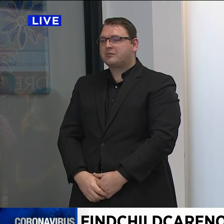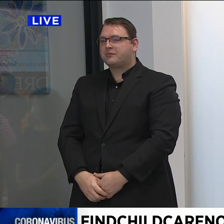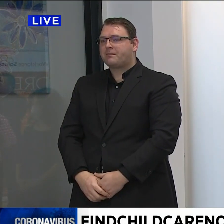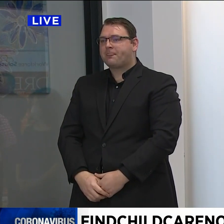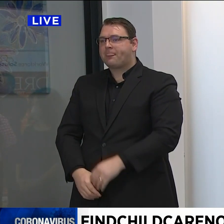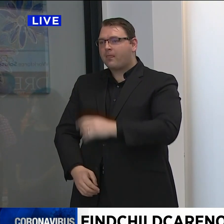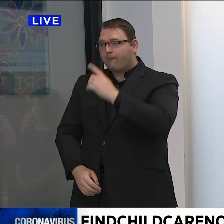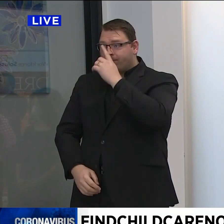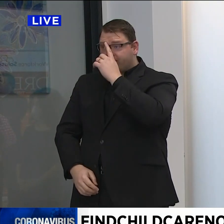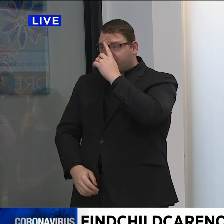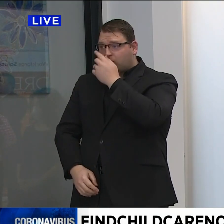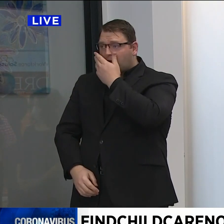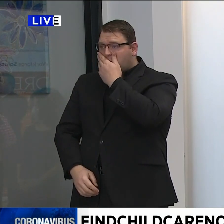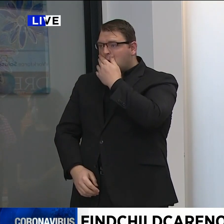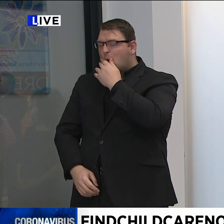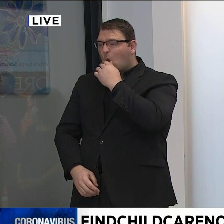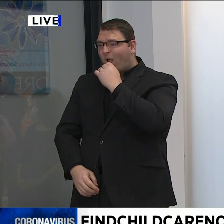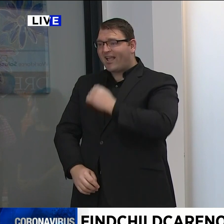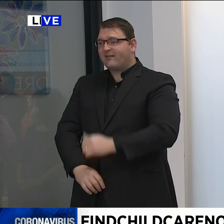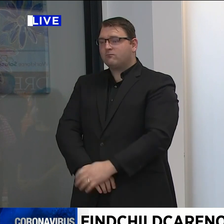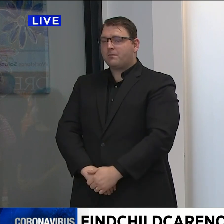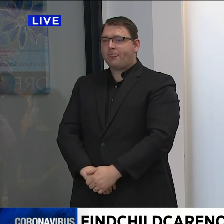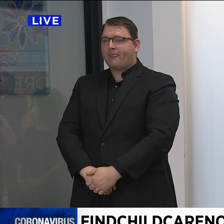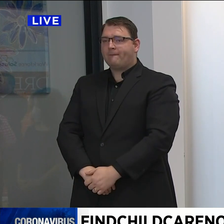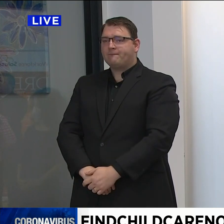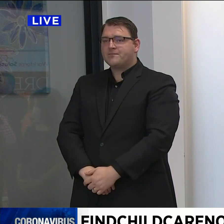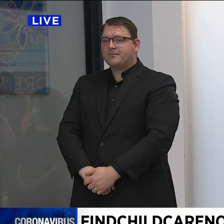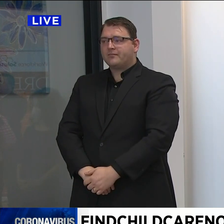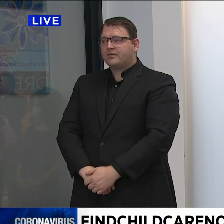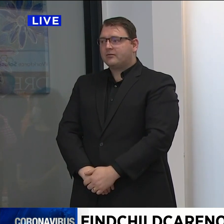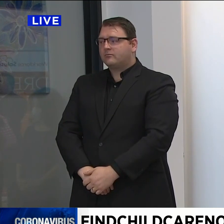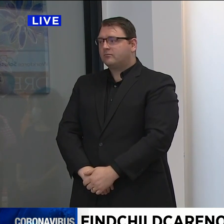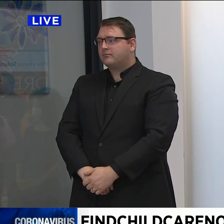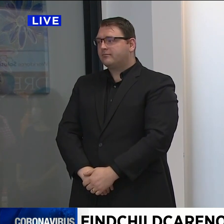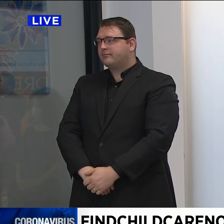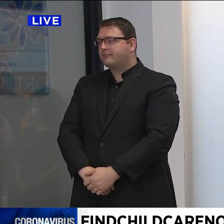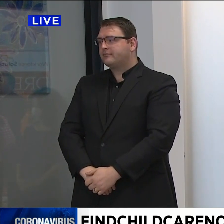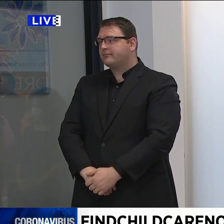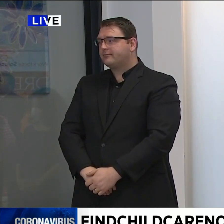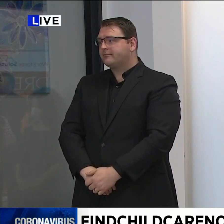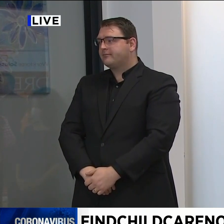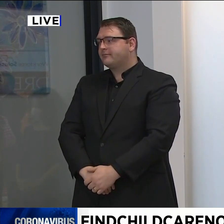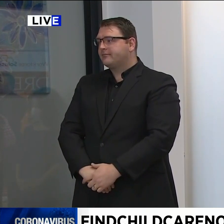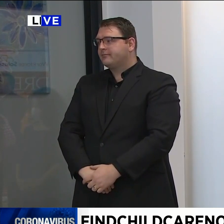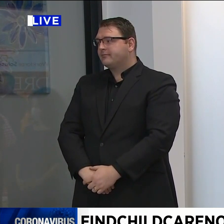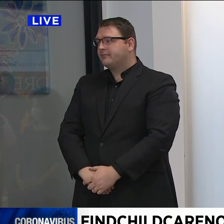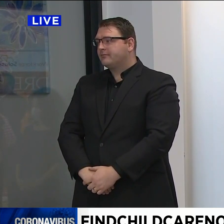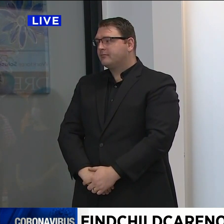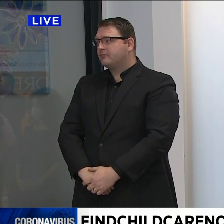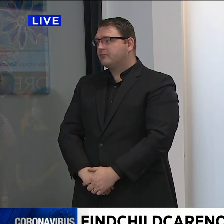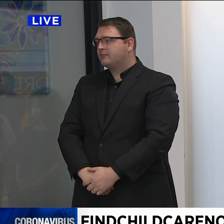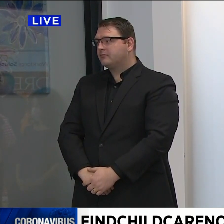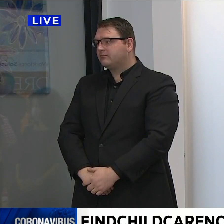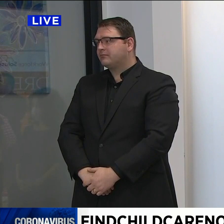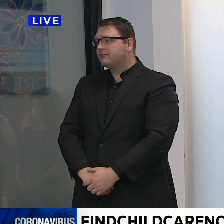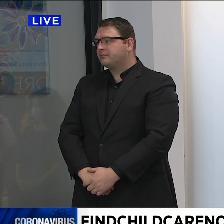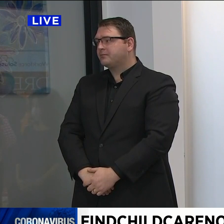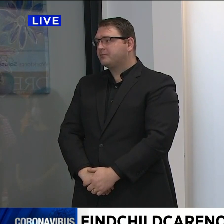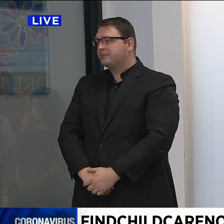who can safely be released after careful screening. after careful screening. In the spine you’re going to be In the spine you’re going to be thought really meant that. thought really meant that. >> The minimum will study and